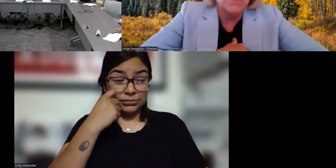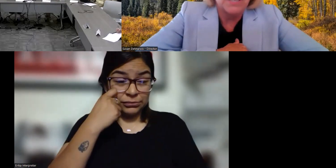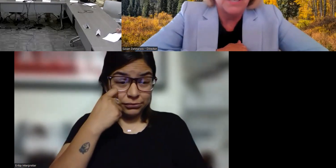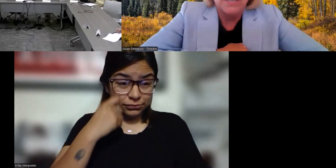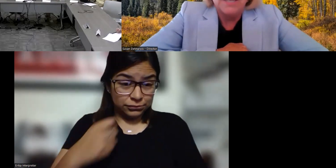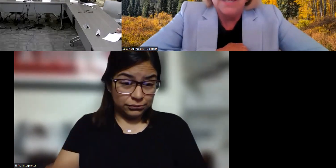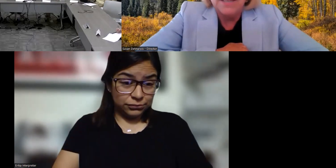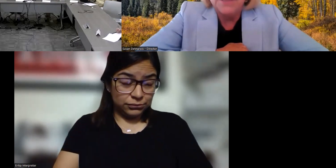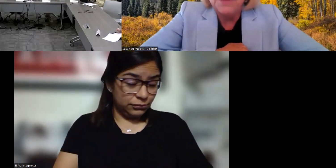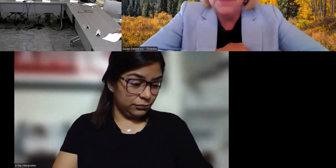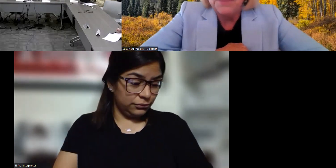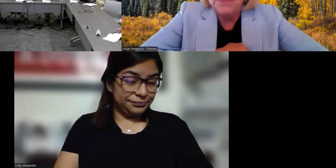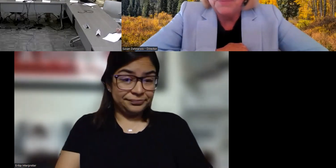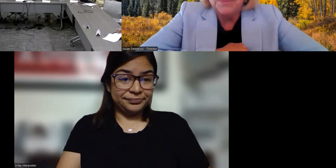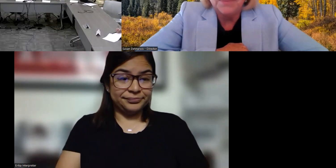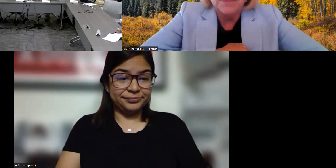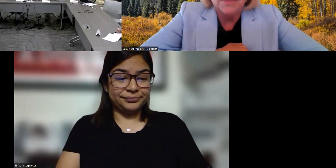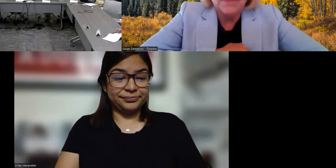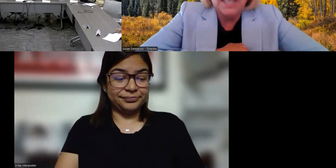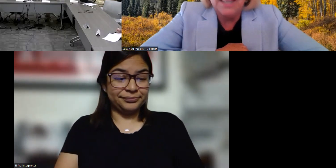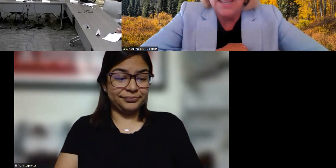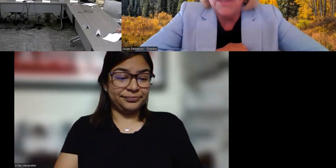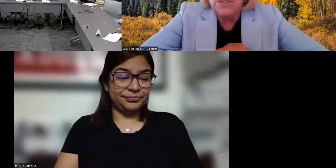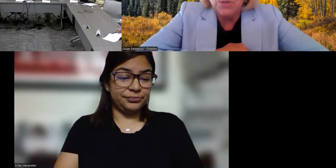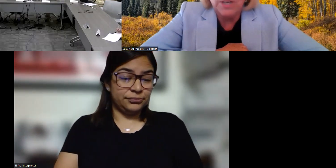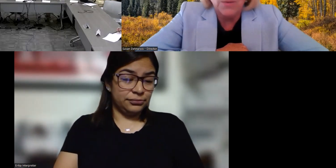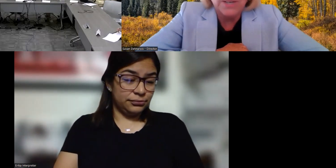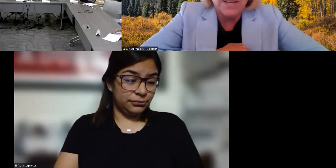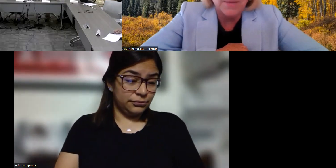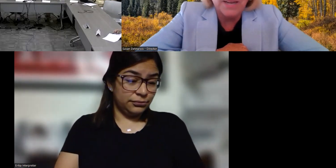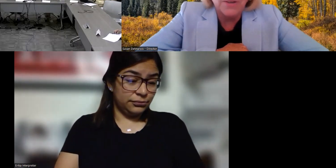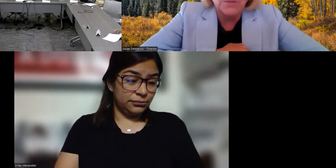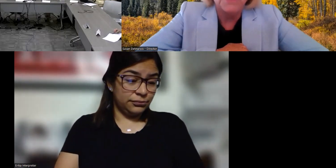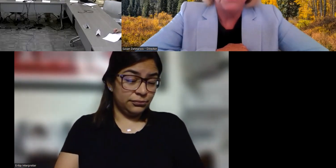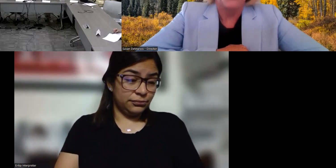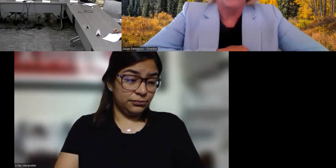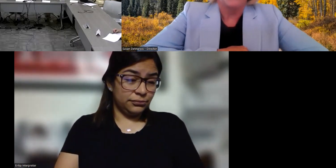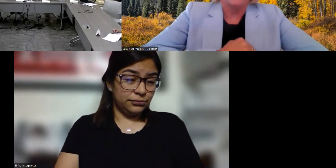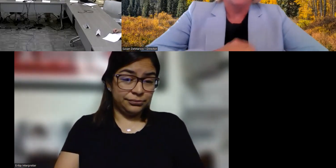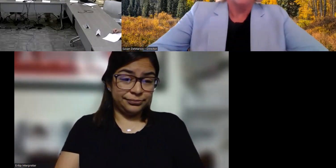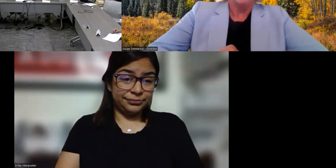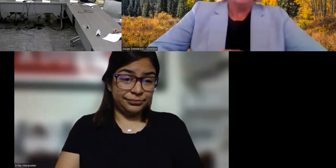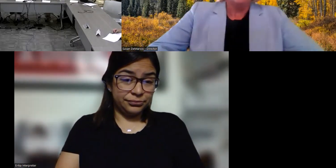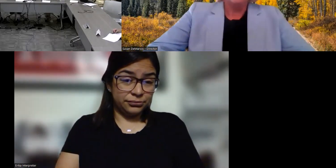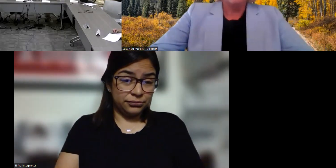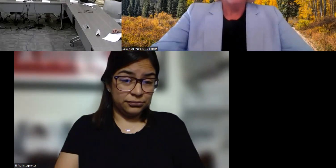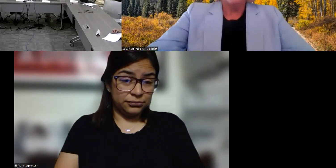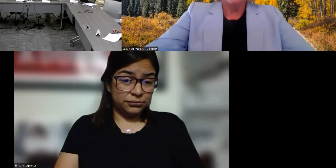committee Eli Victoria Rita Michael